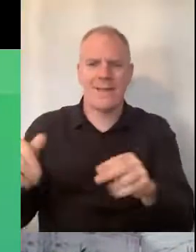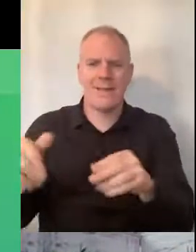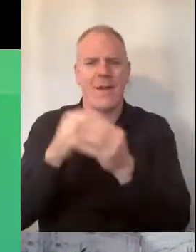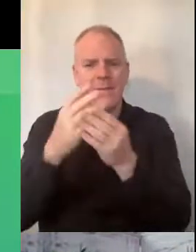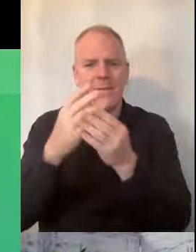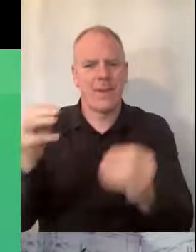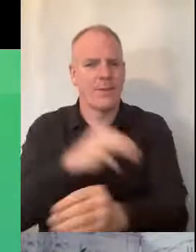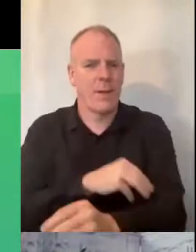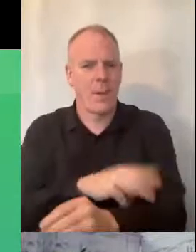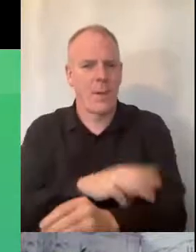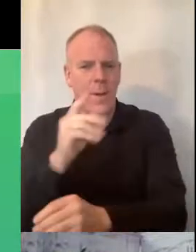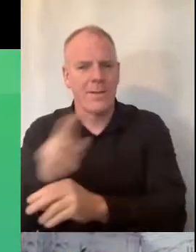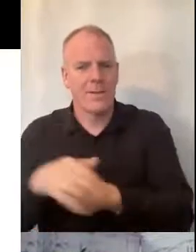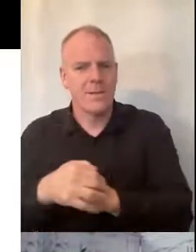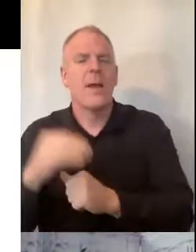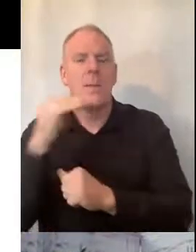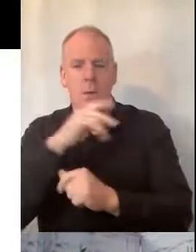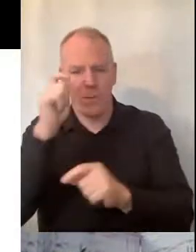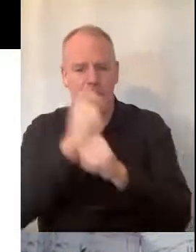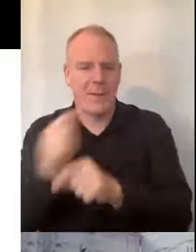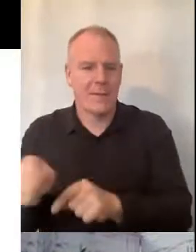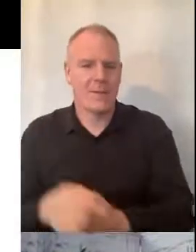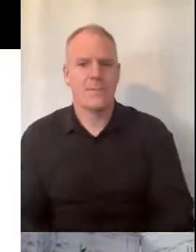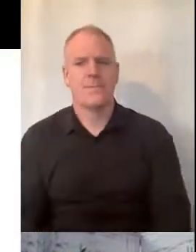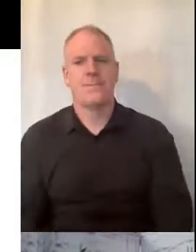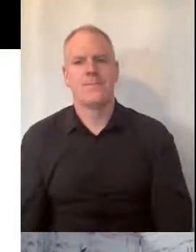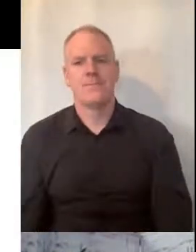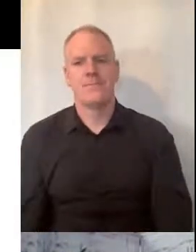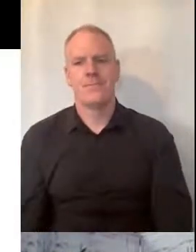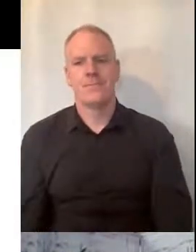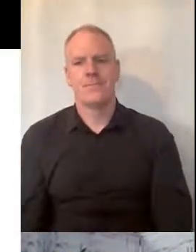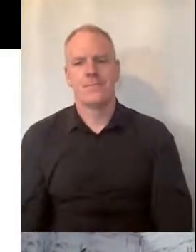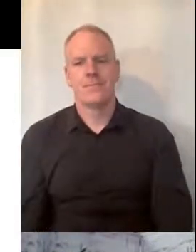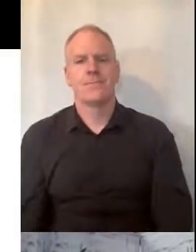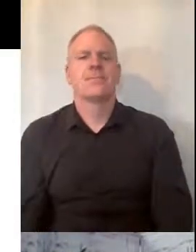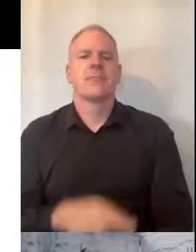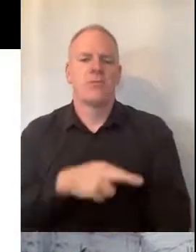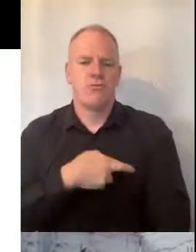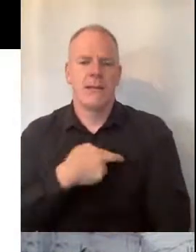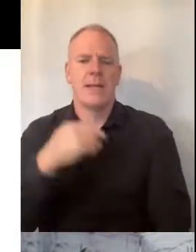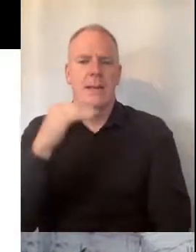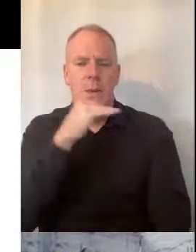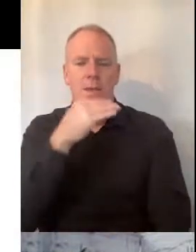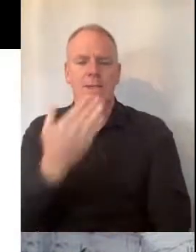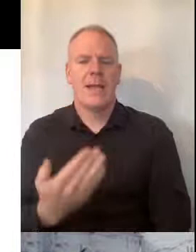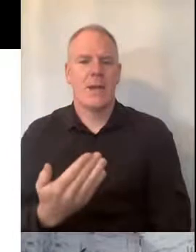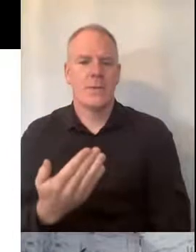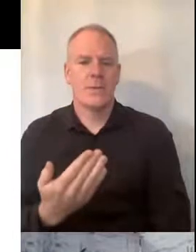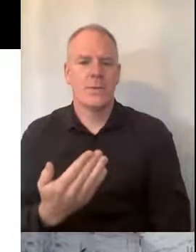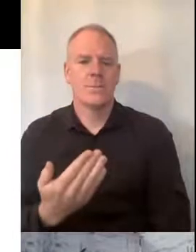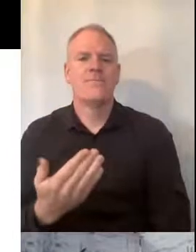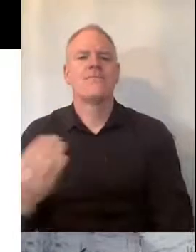I think it's important to think about that. What's really important here is that it takes a community.